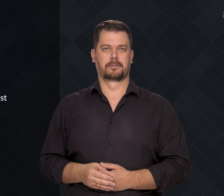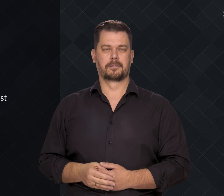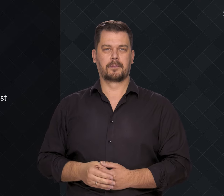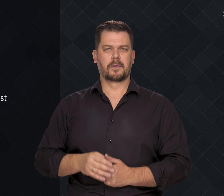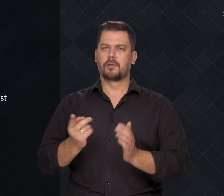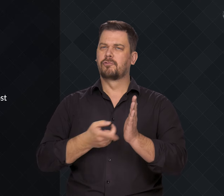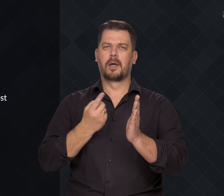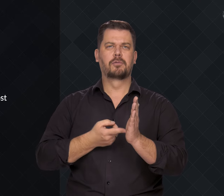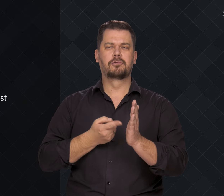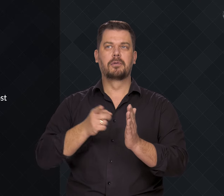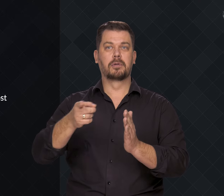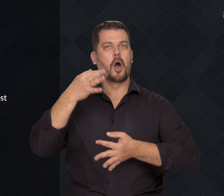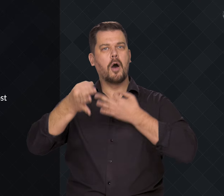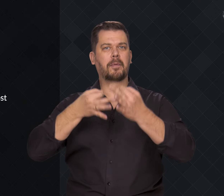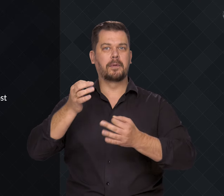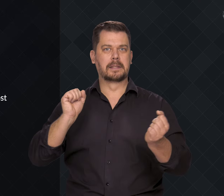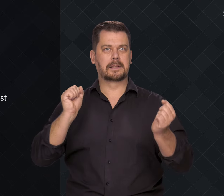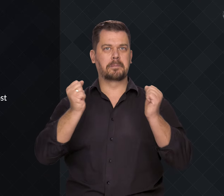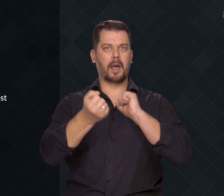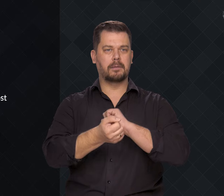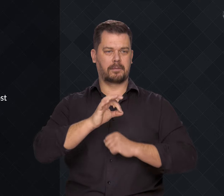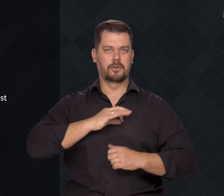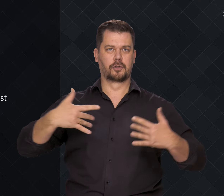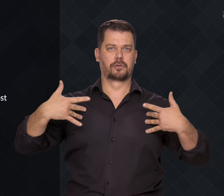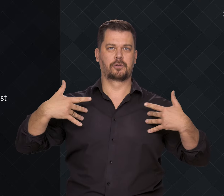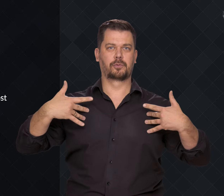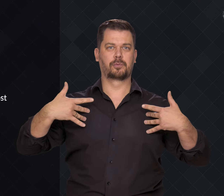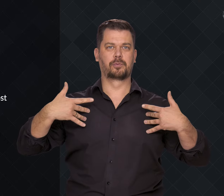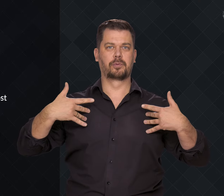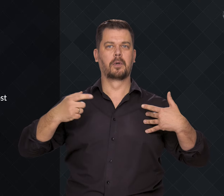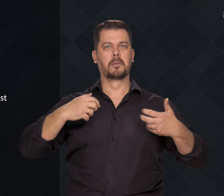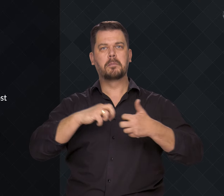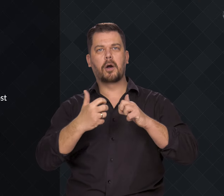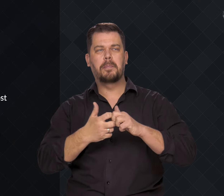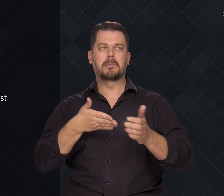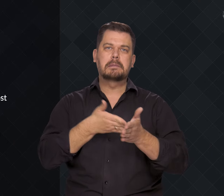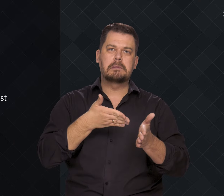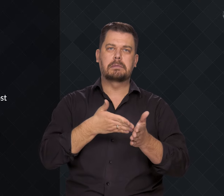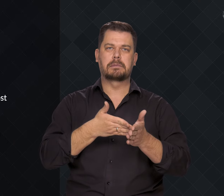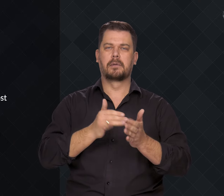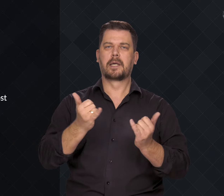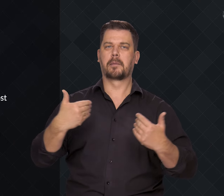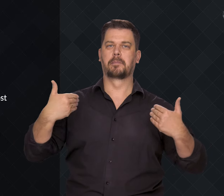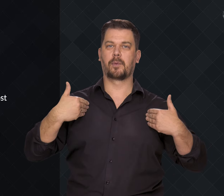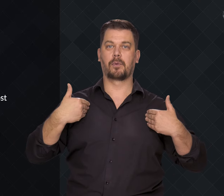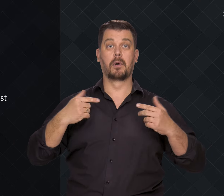Often, these individuals describe the changes they had to make, the problems they encountered,